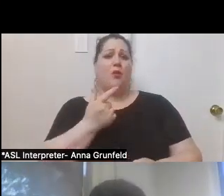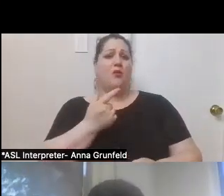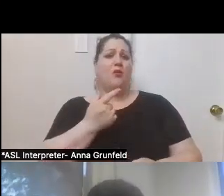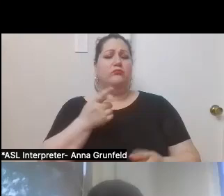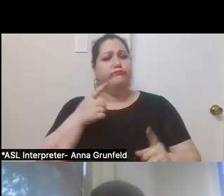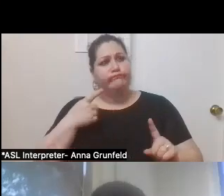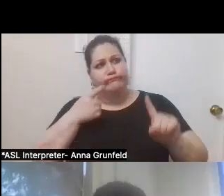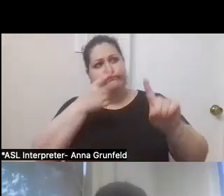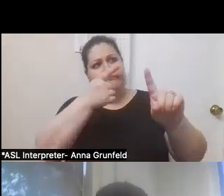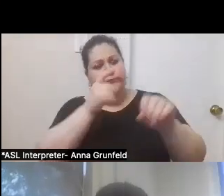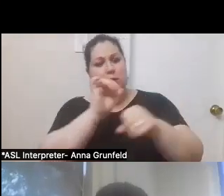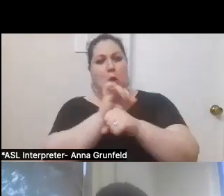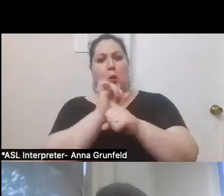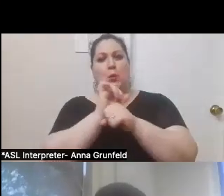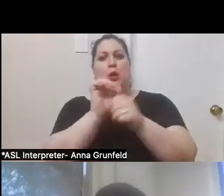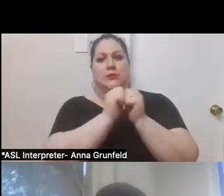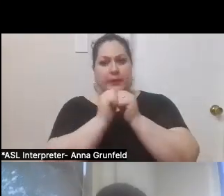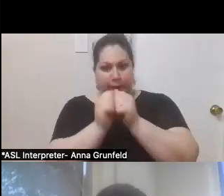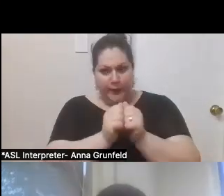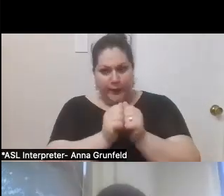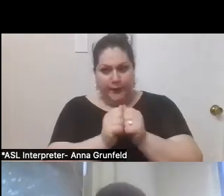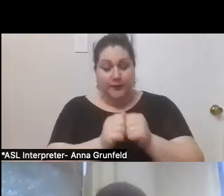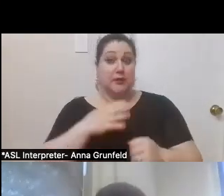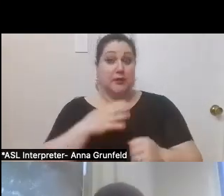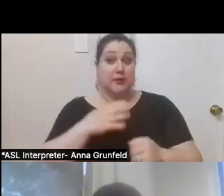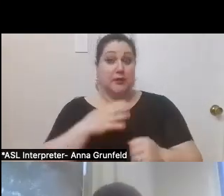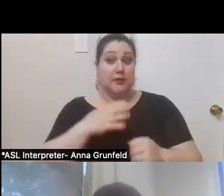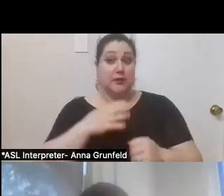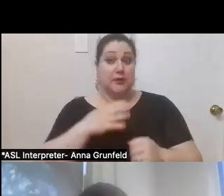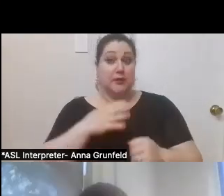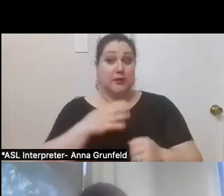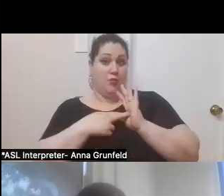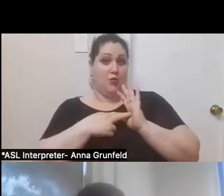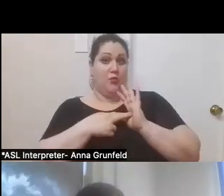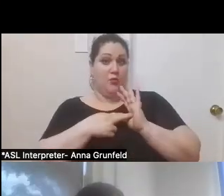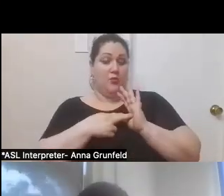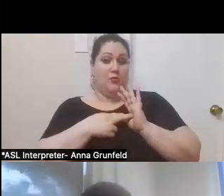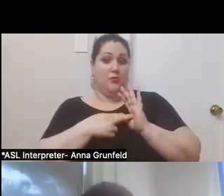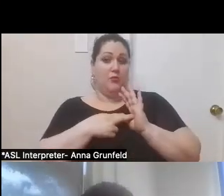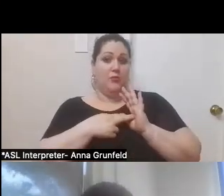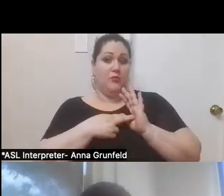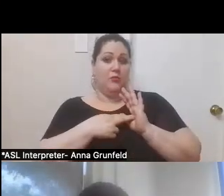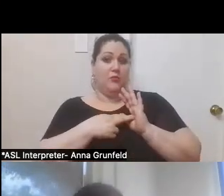And within my role, I just didn't only work and just in one department, the emergency department.